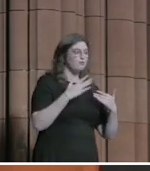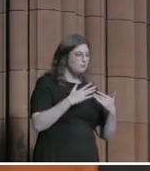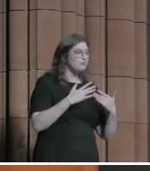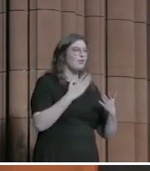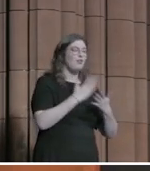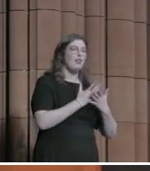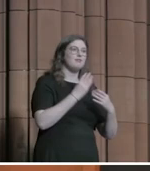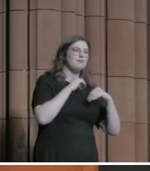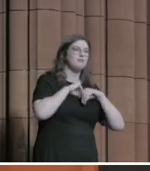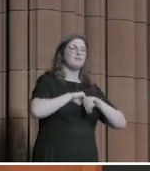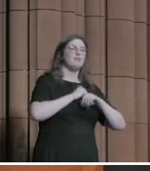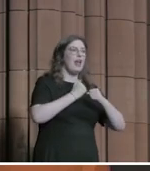at the University of Strathclyde.